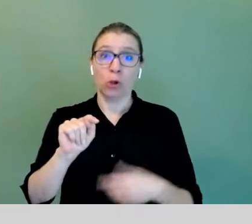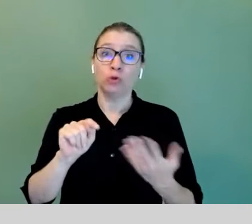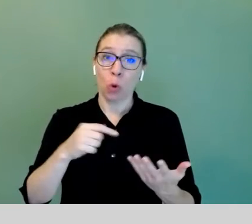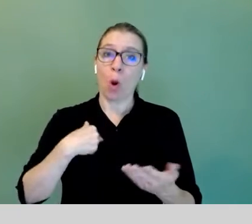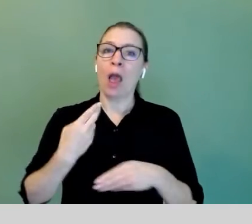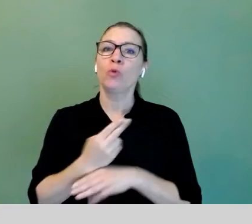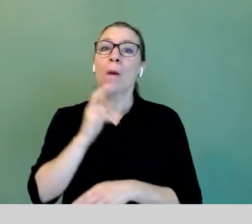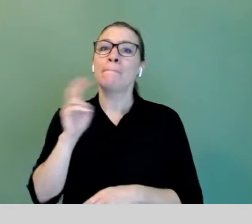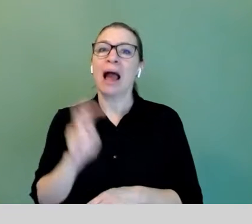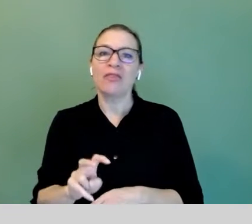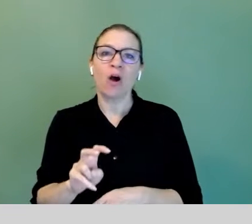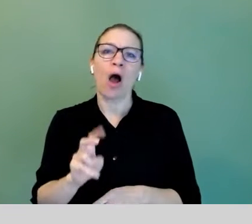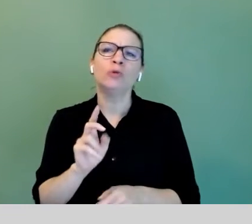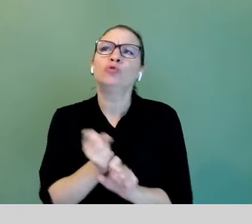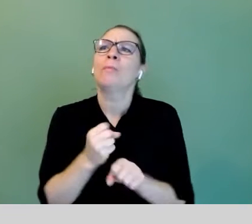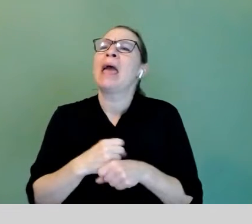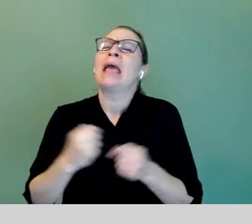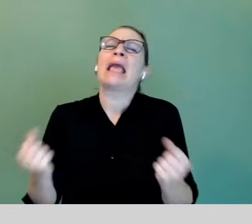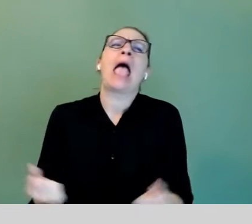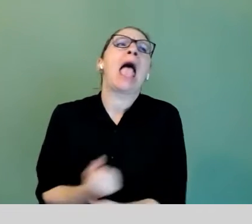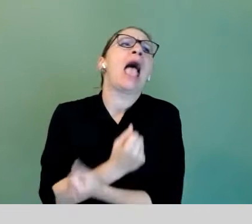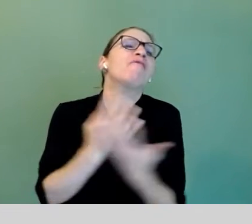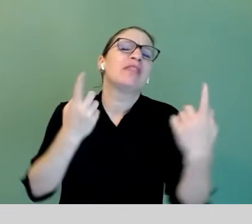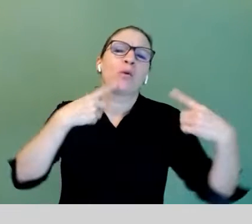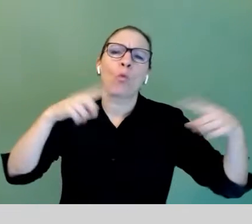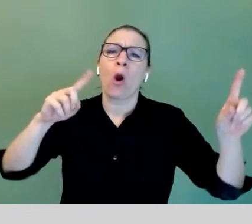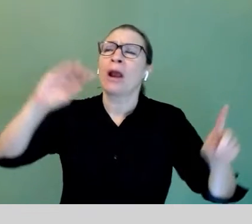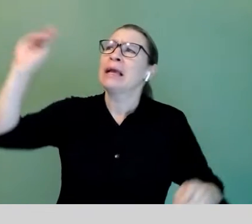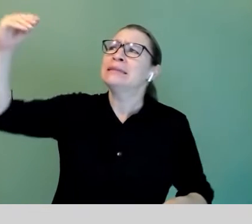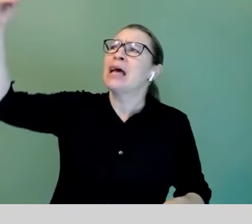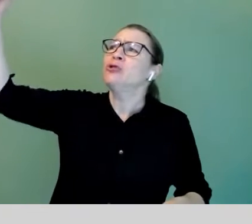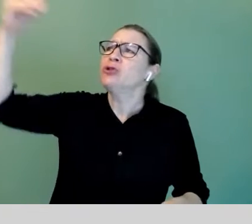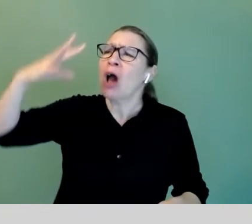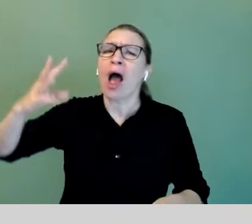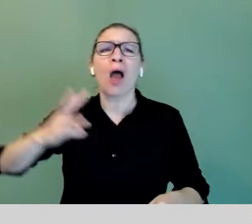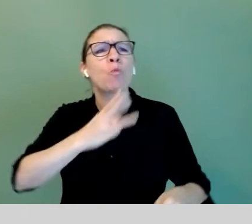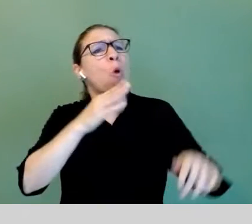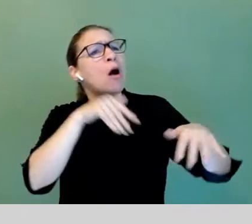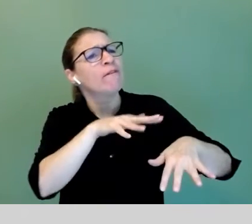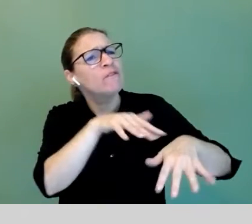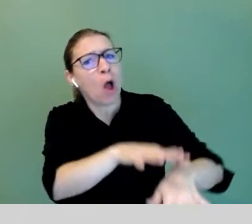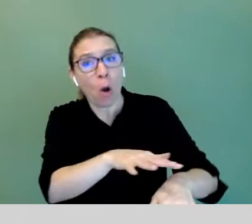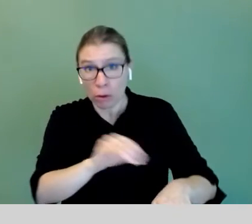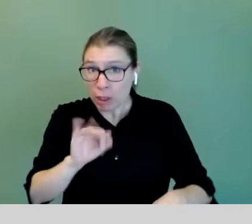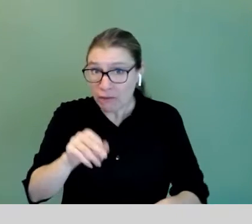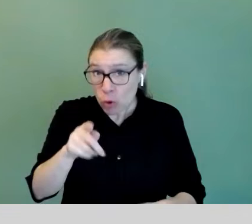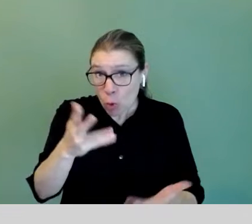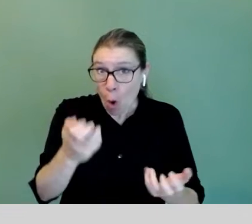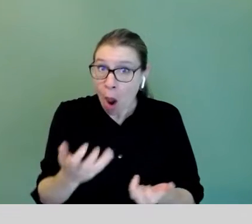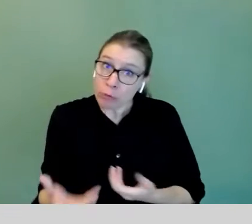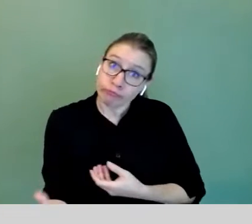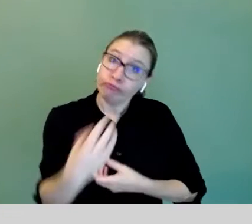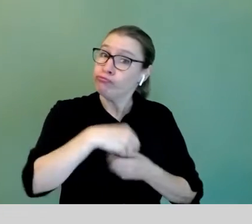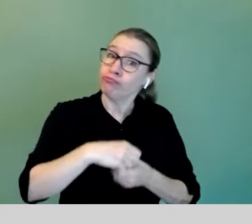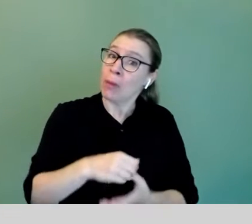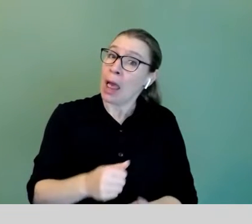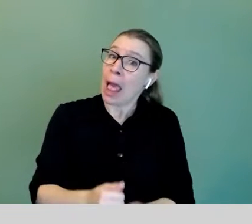This means that I'm using Python to make the sun shine, the wind blow, and the gas flow. And if you would like to work with me